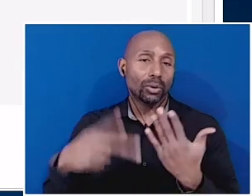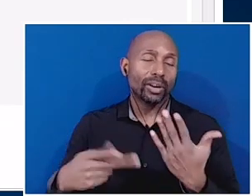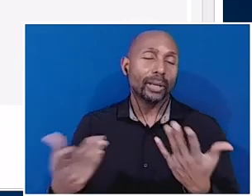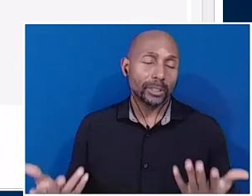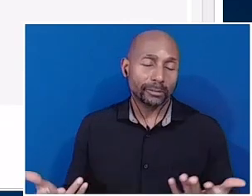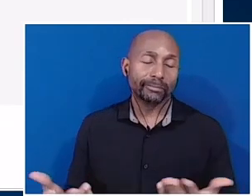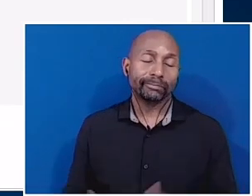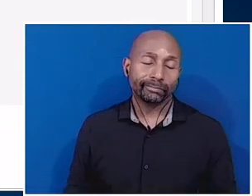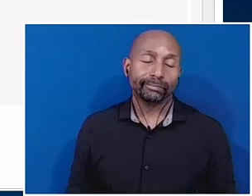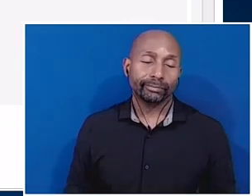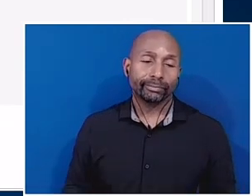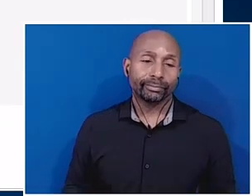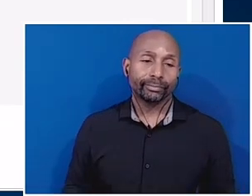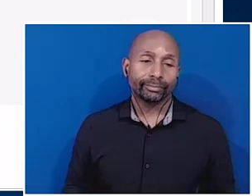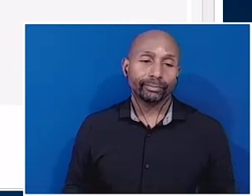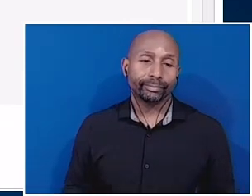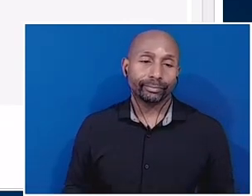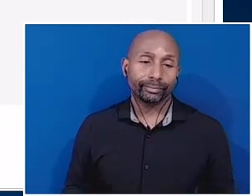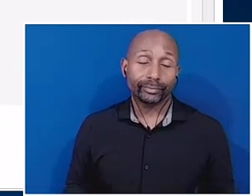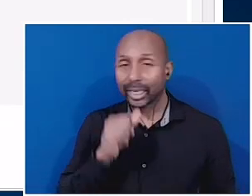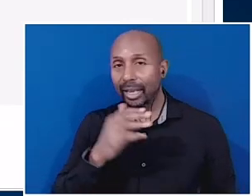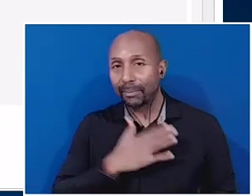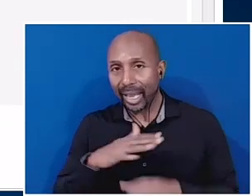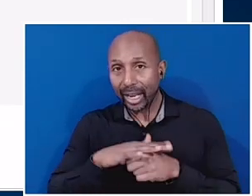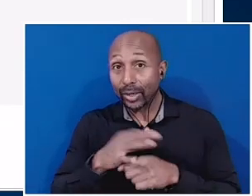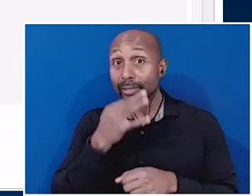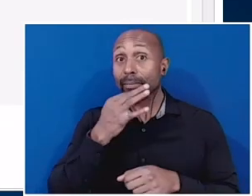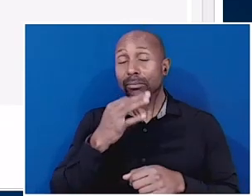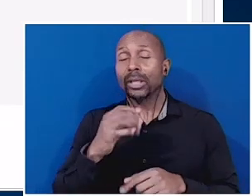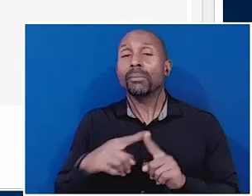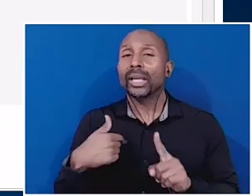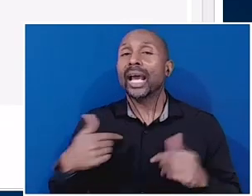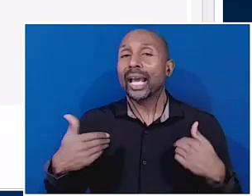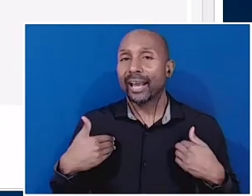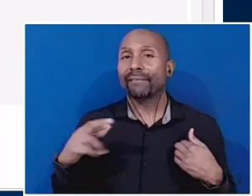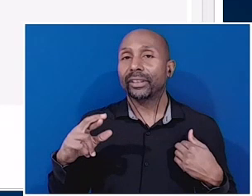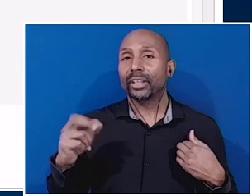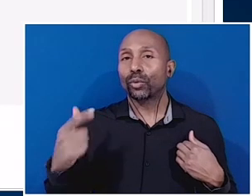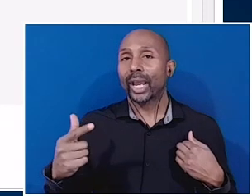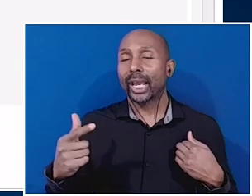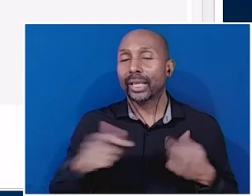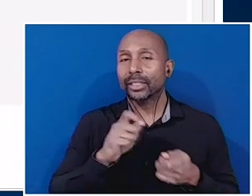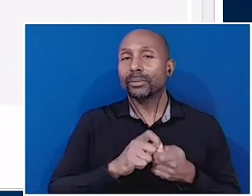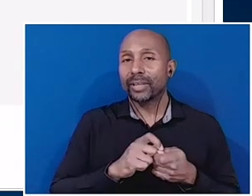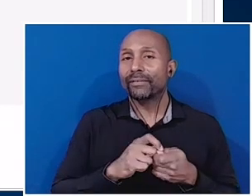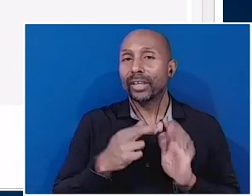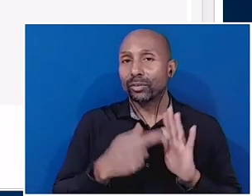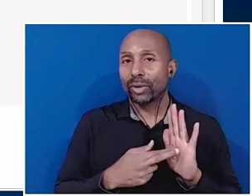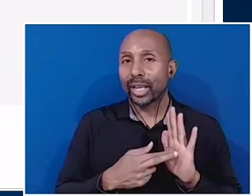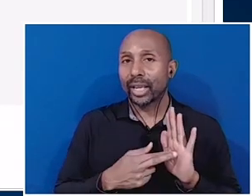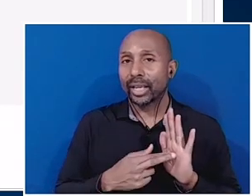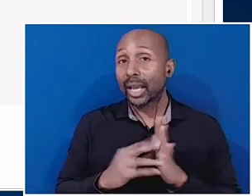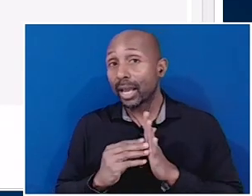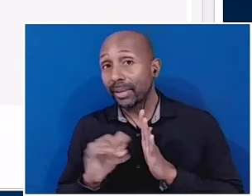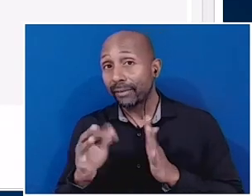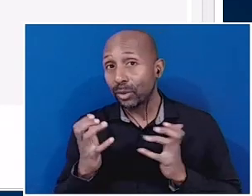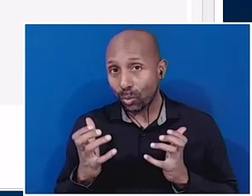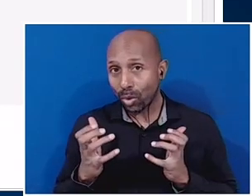Not my expertise, but I do have the regulation, the specific regulation copied if there are any questions there.